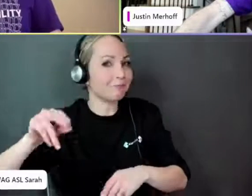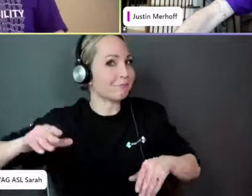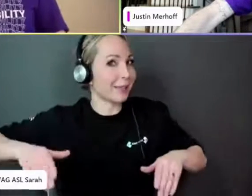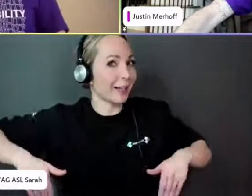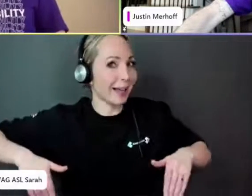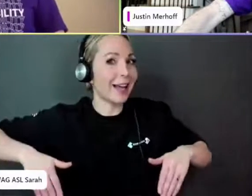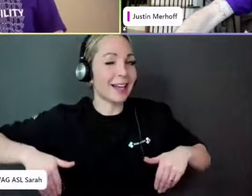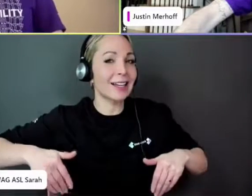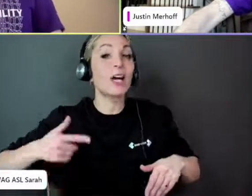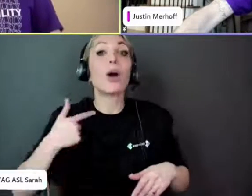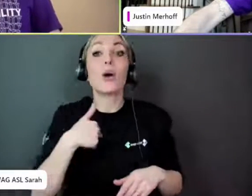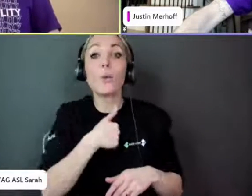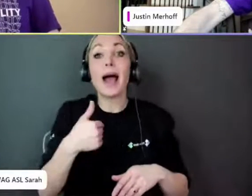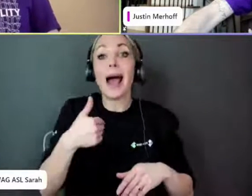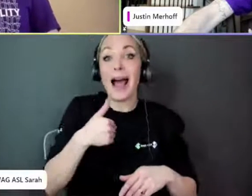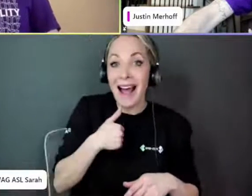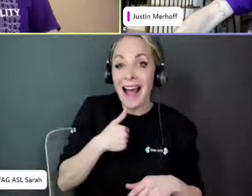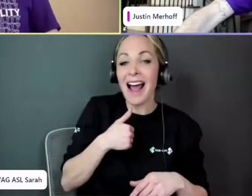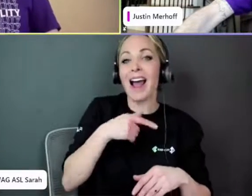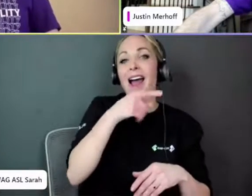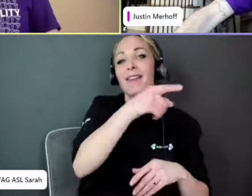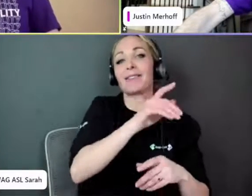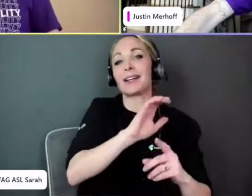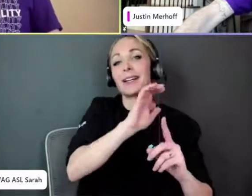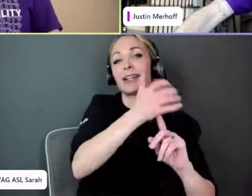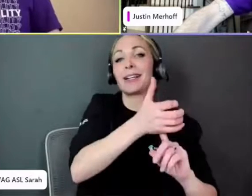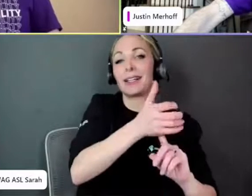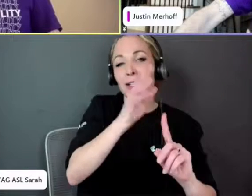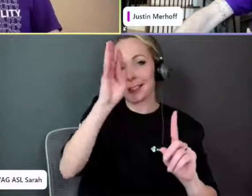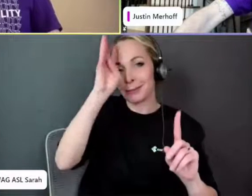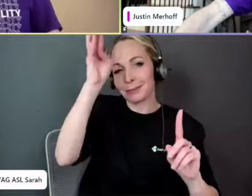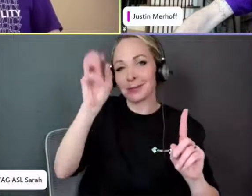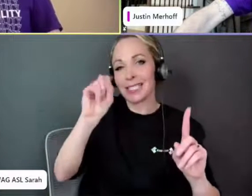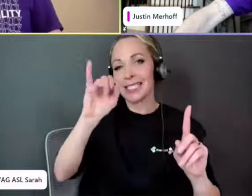in the axe DevTools pro browser extension as a part of IGT.